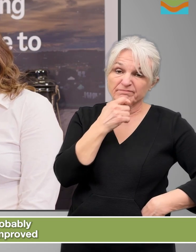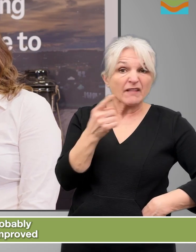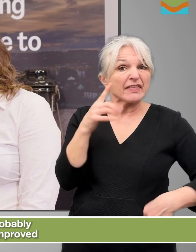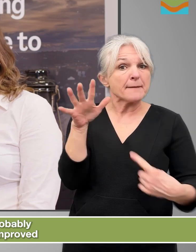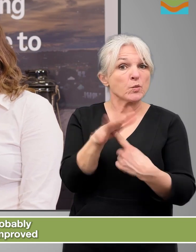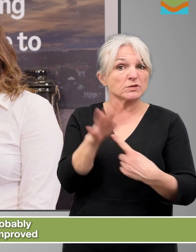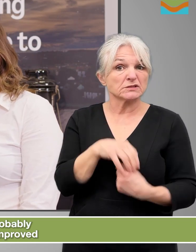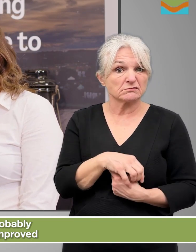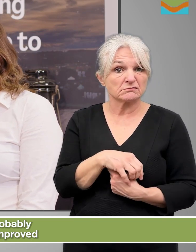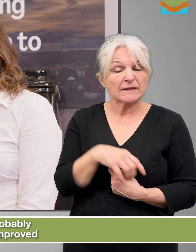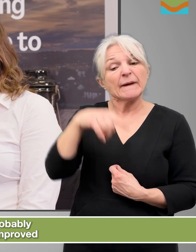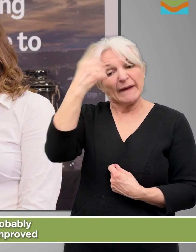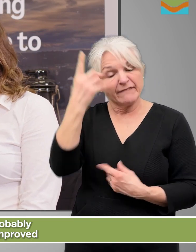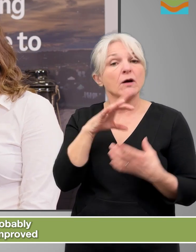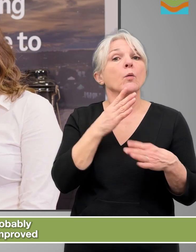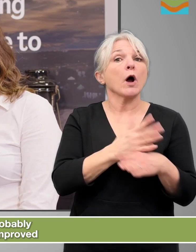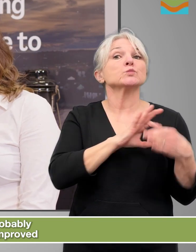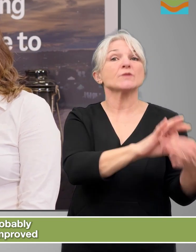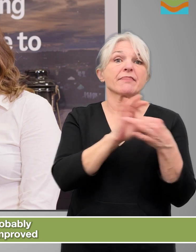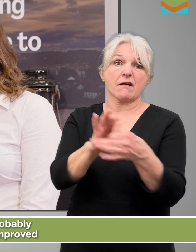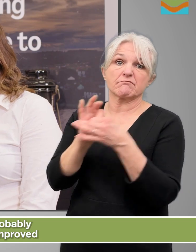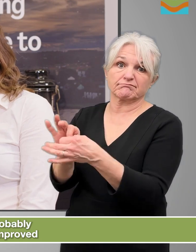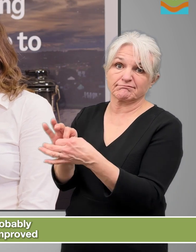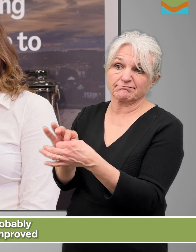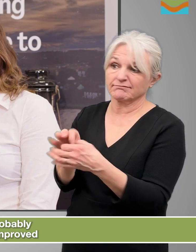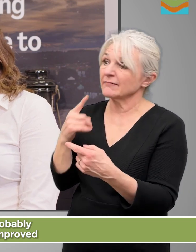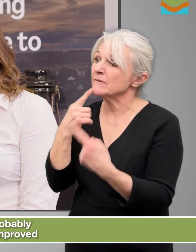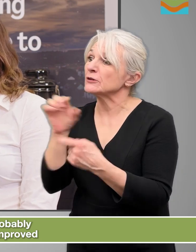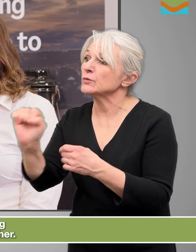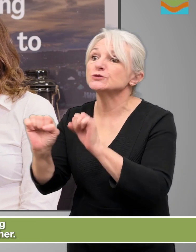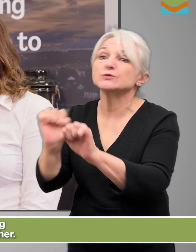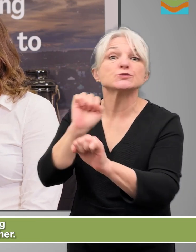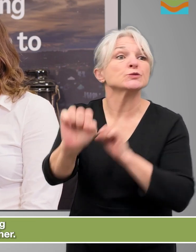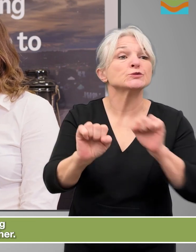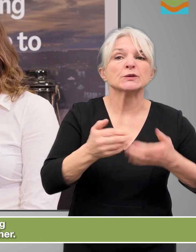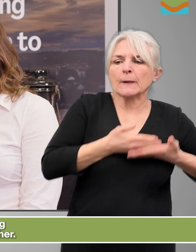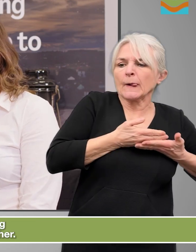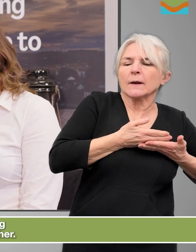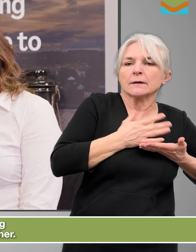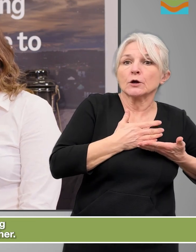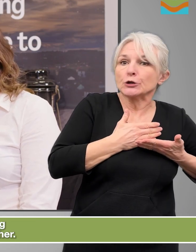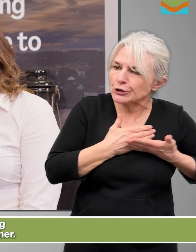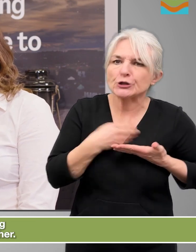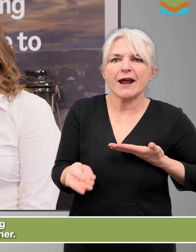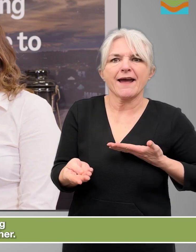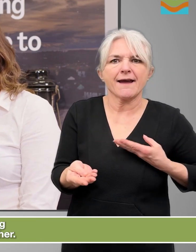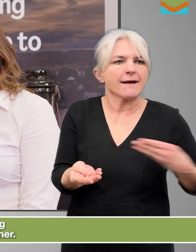but I think in reality we can probably transform the world just with improved collaboration and sharing that data between each other.